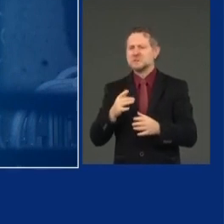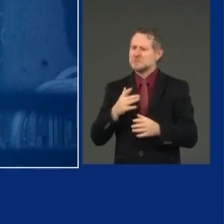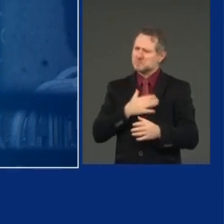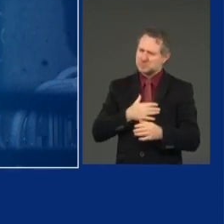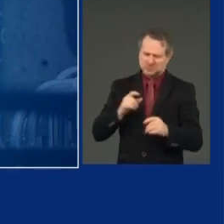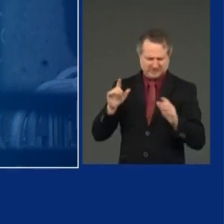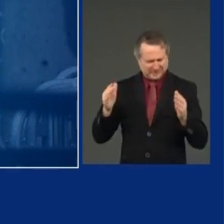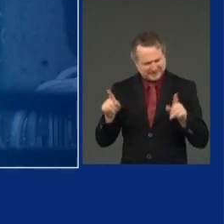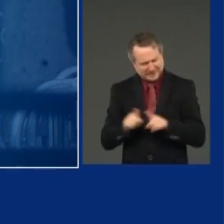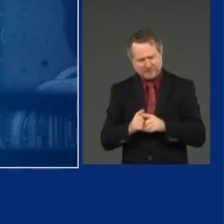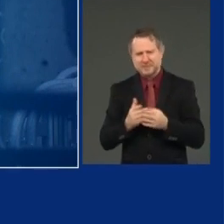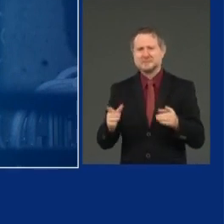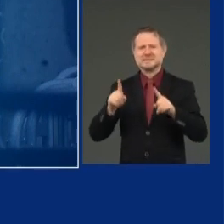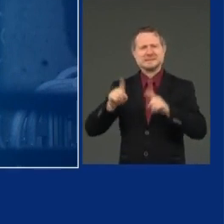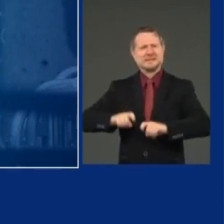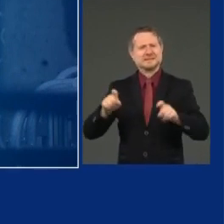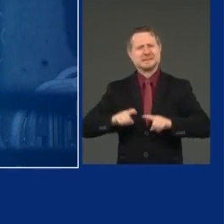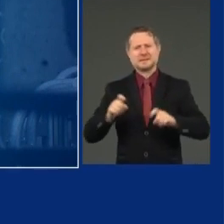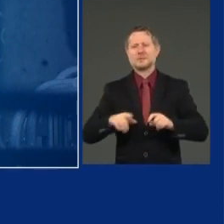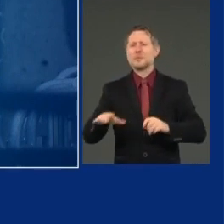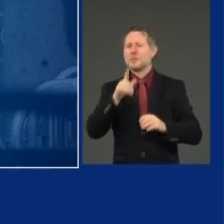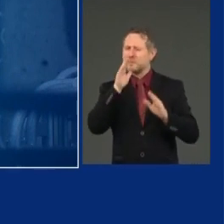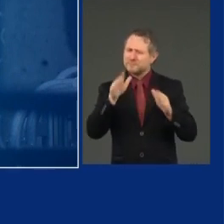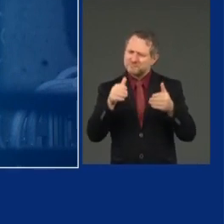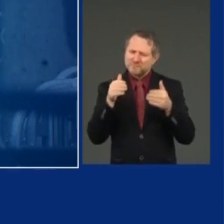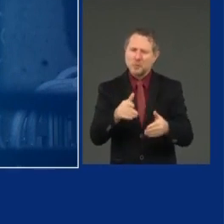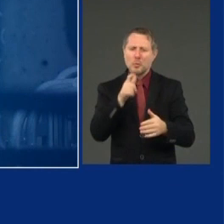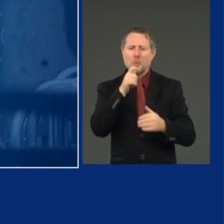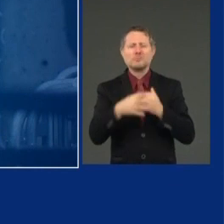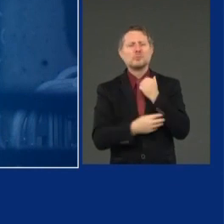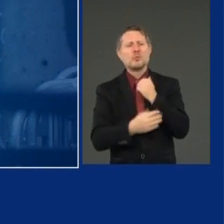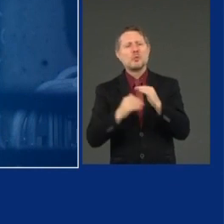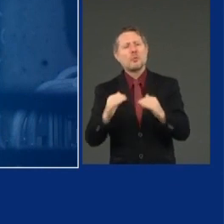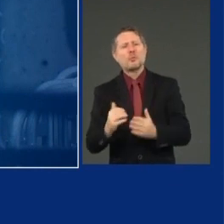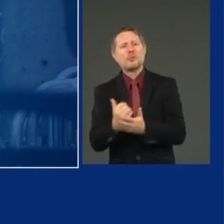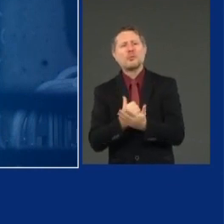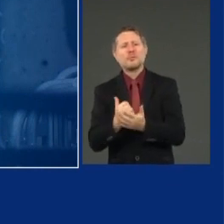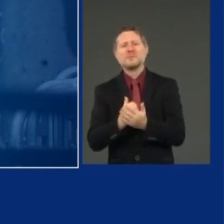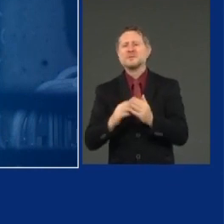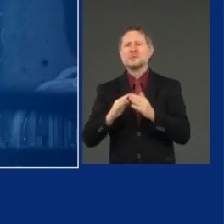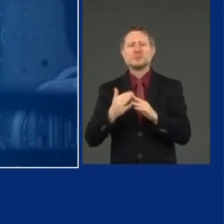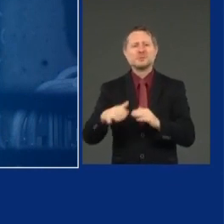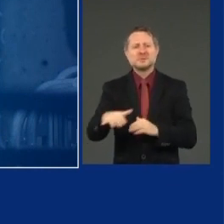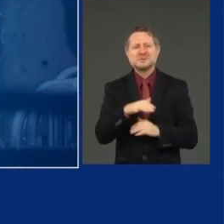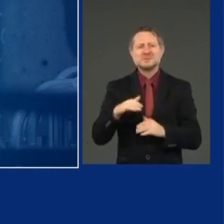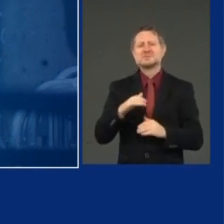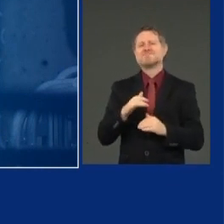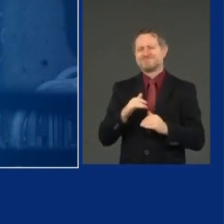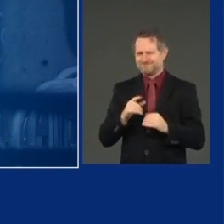HOSPITALIZATION. I'M ASKING ALL LOCAL GOVERNMENTS TO DO THE SAME THING THAT WE DID